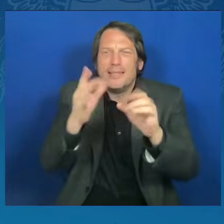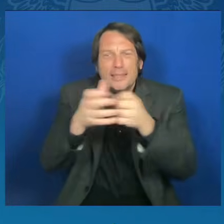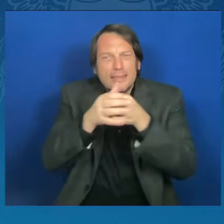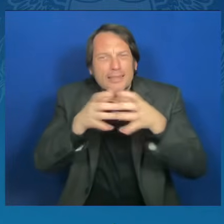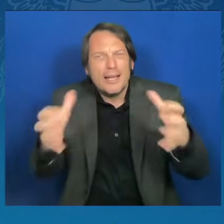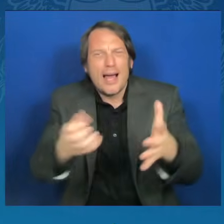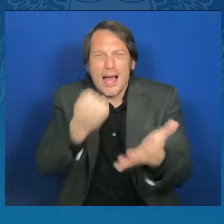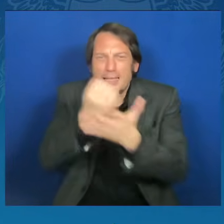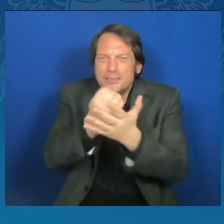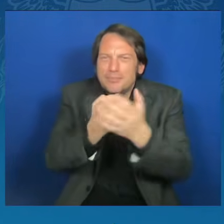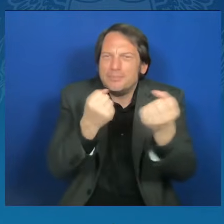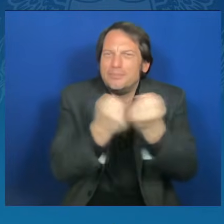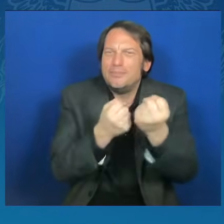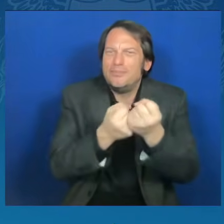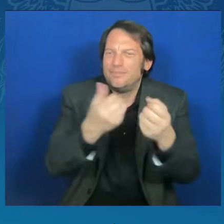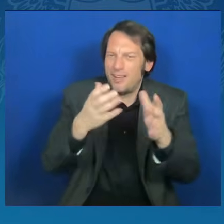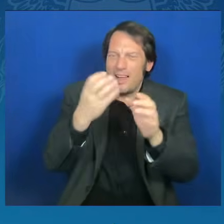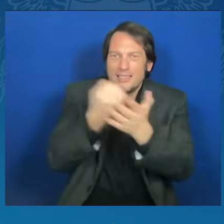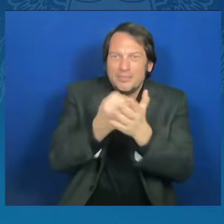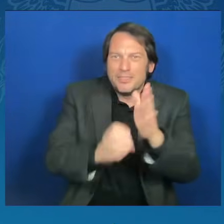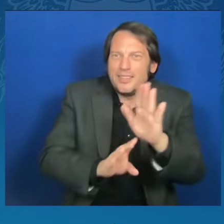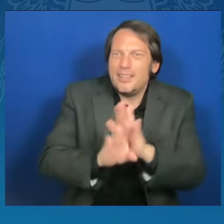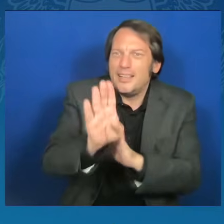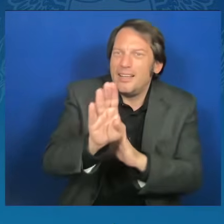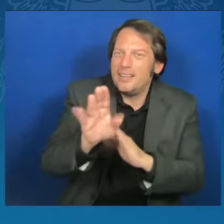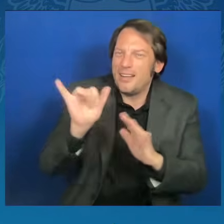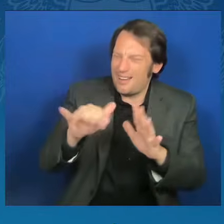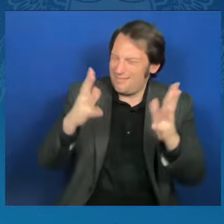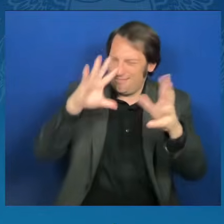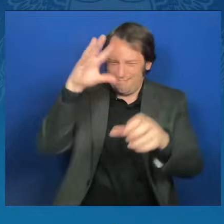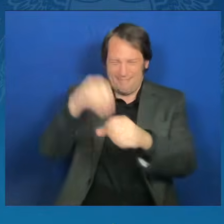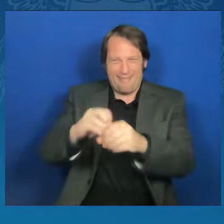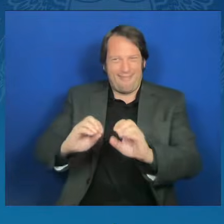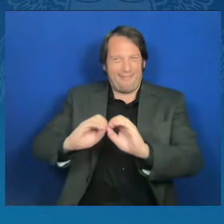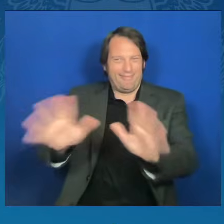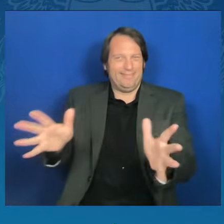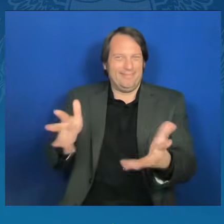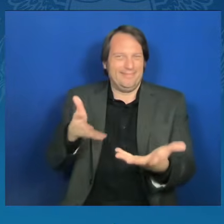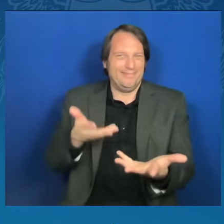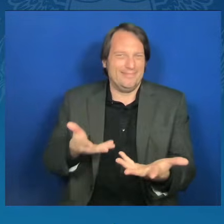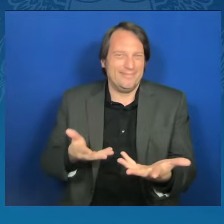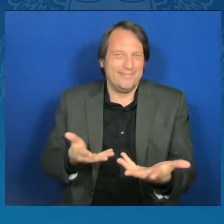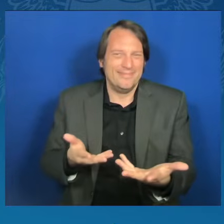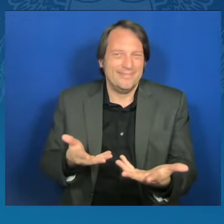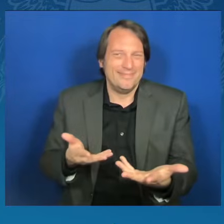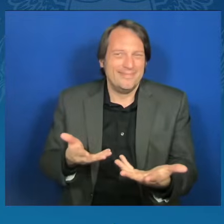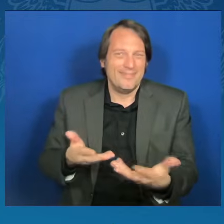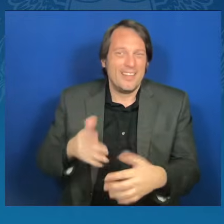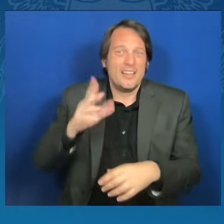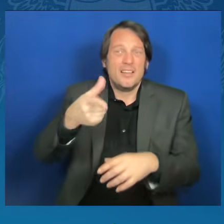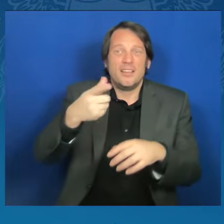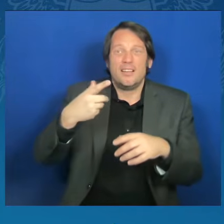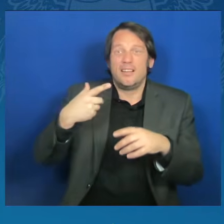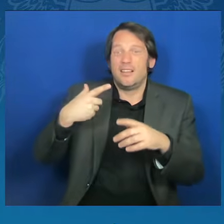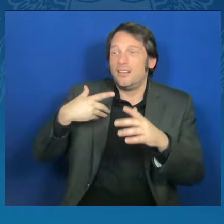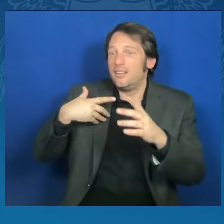It is about meeting the capacity of communities with the resources that are necessary